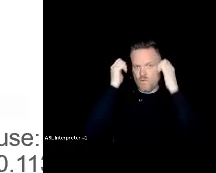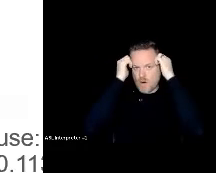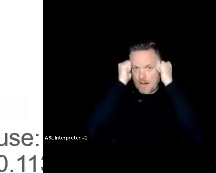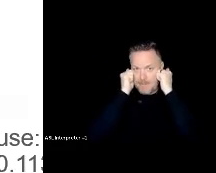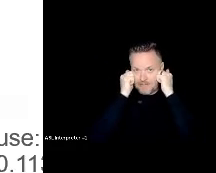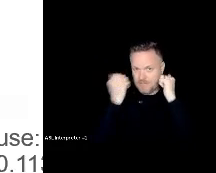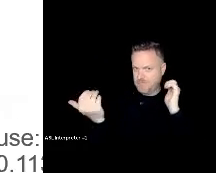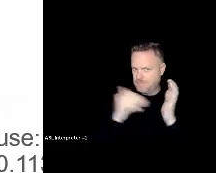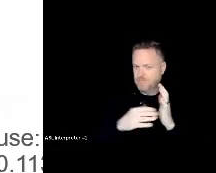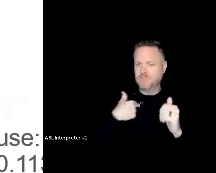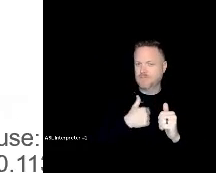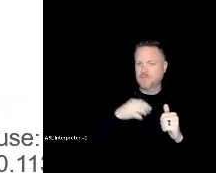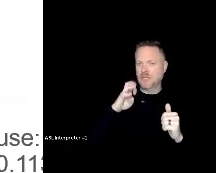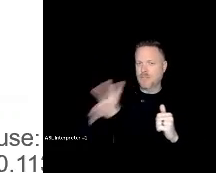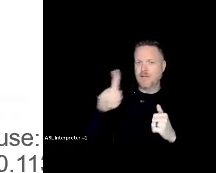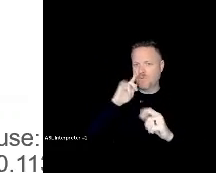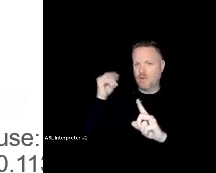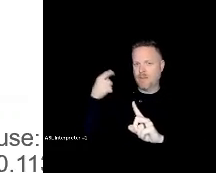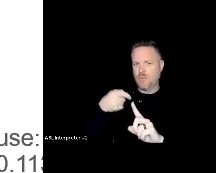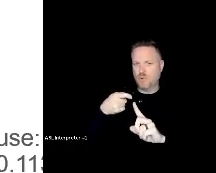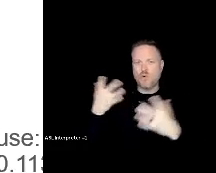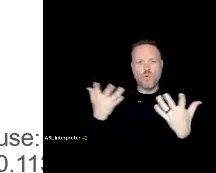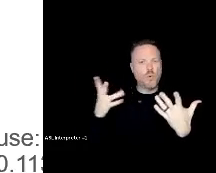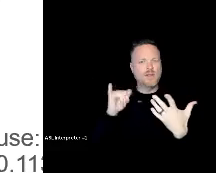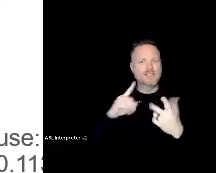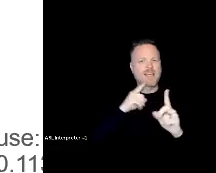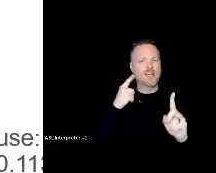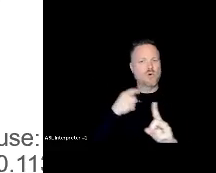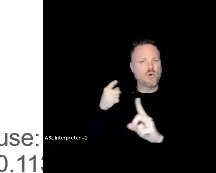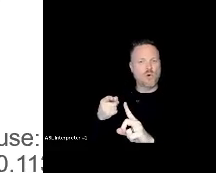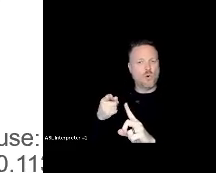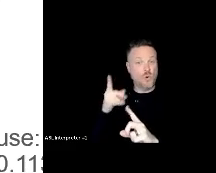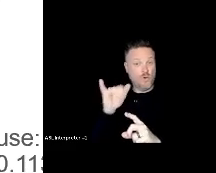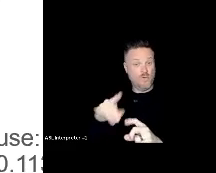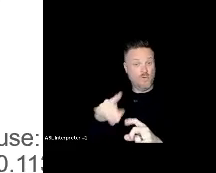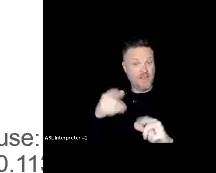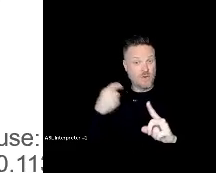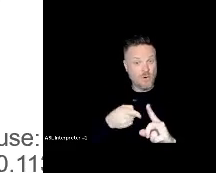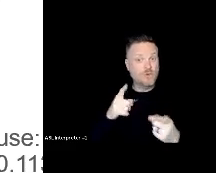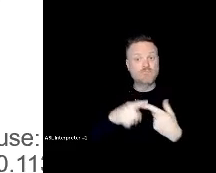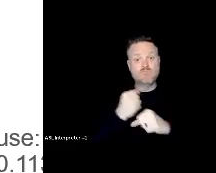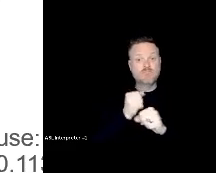getting back to the point, what is the goal. The goal here is to make sure that